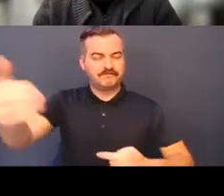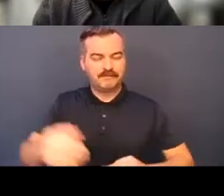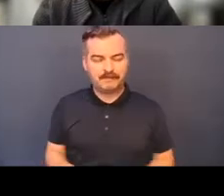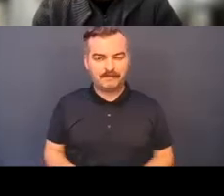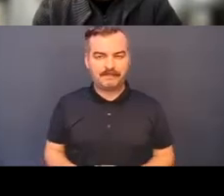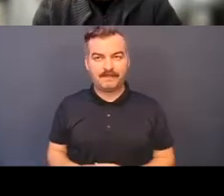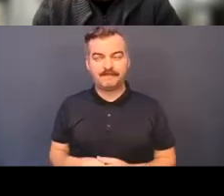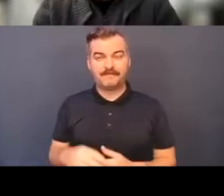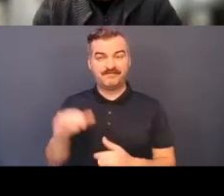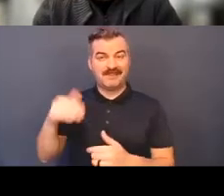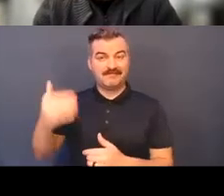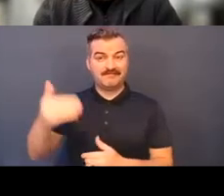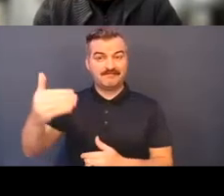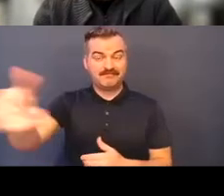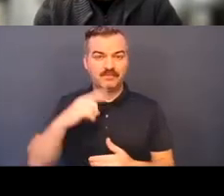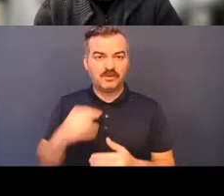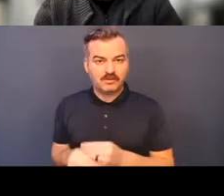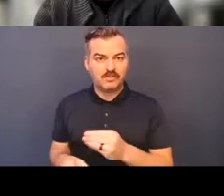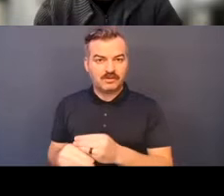such points accumulate creating the impression of a straight line.